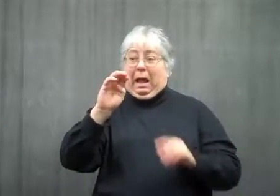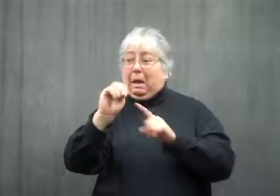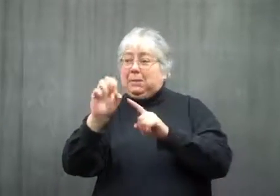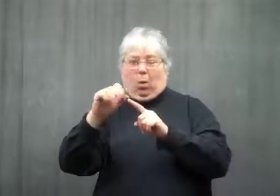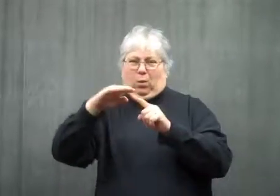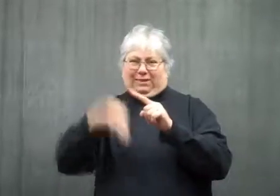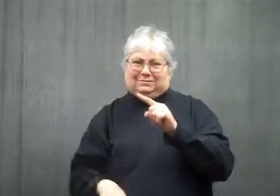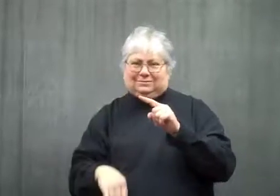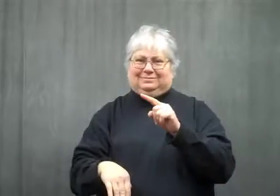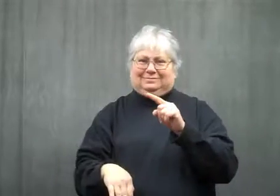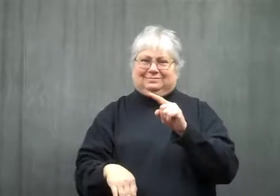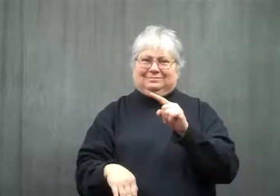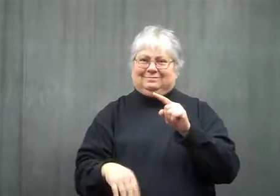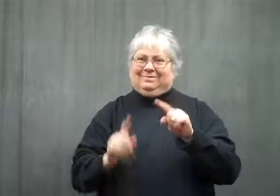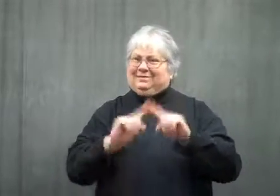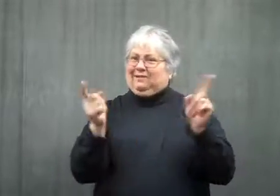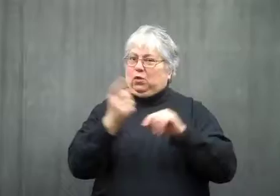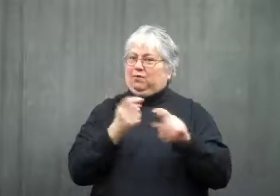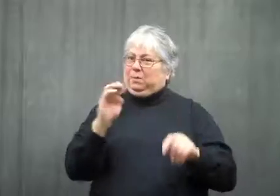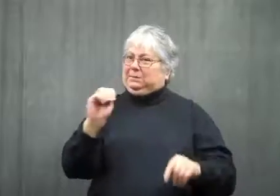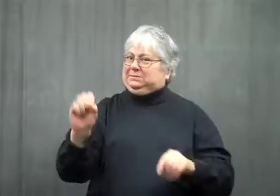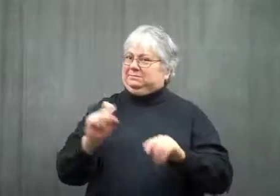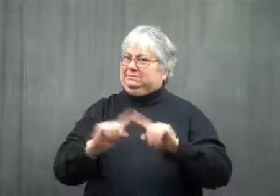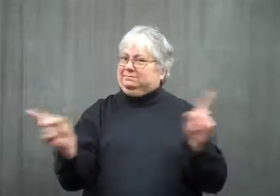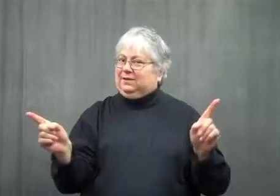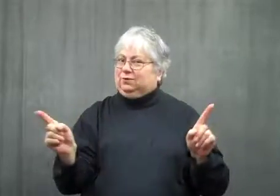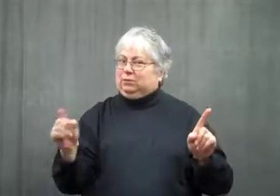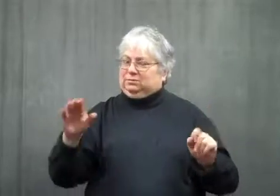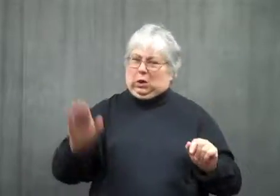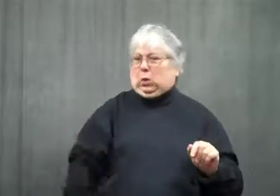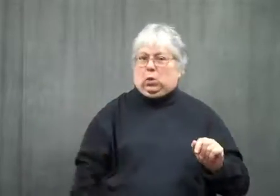That's much less than a millisevert. It's not the same.